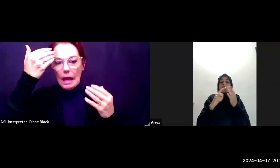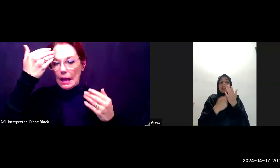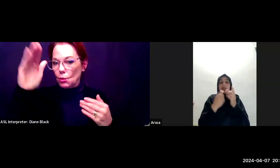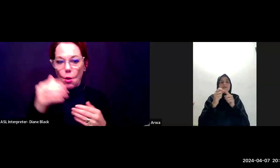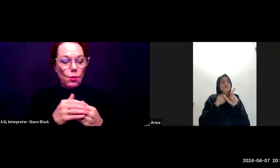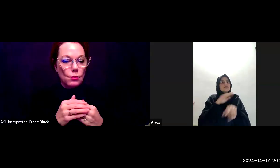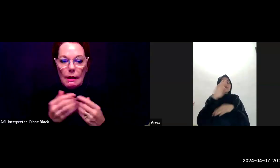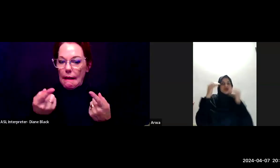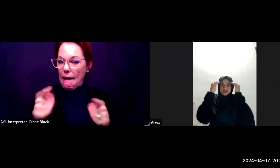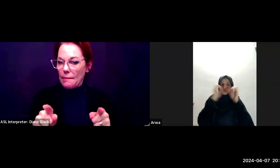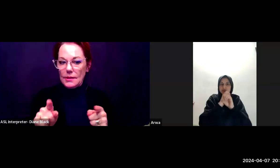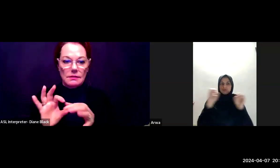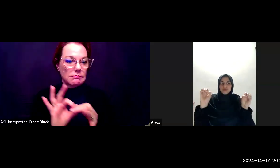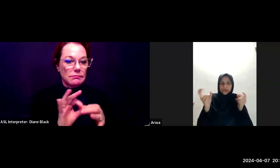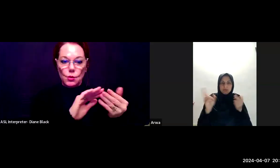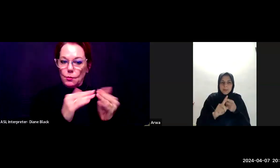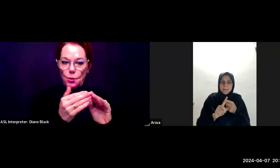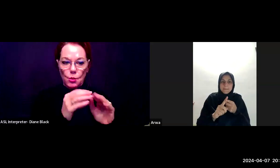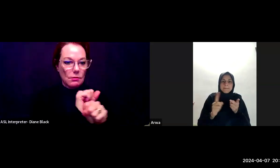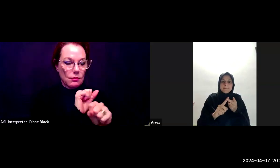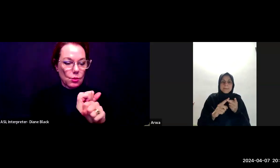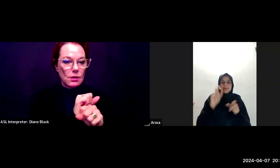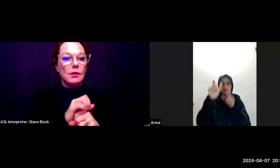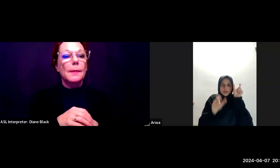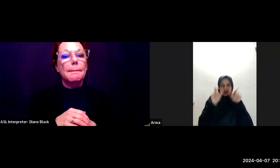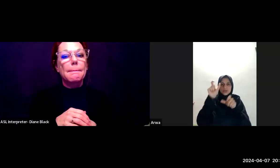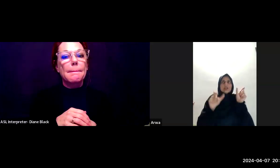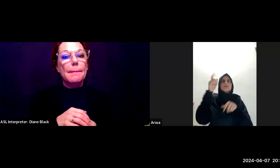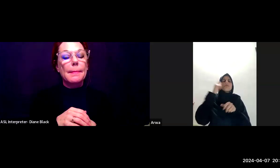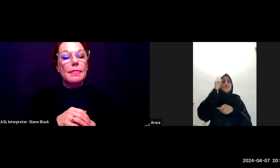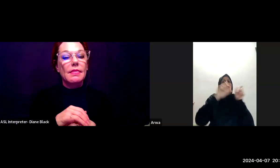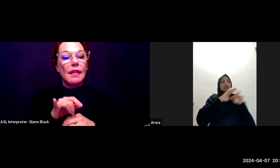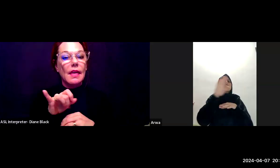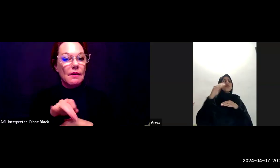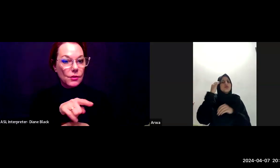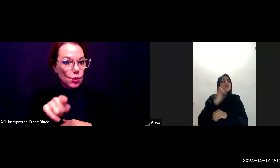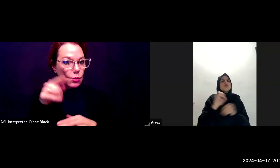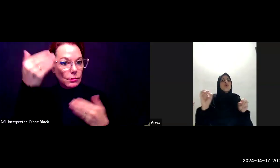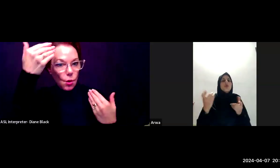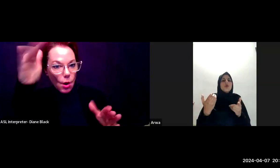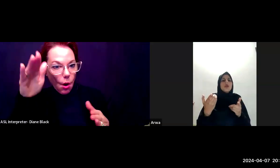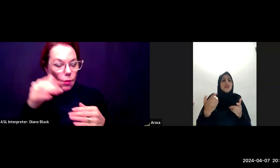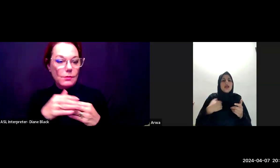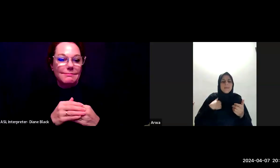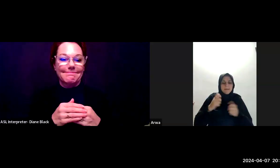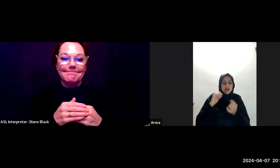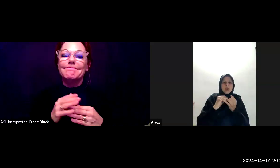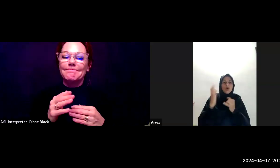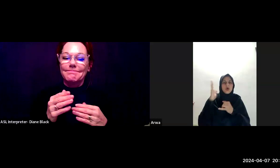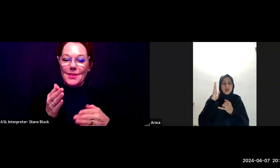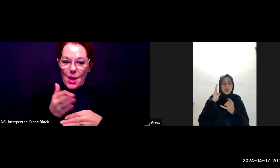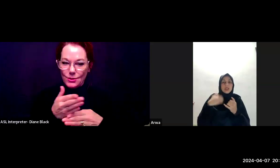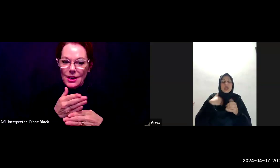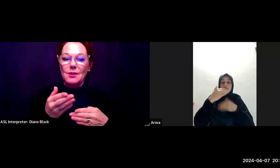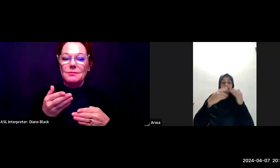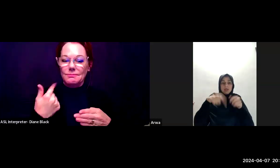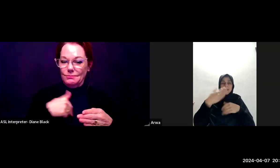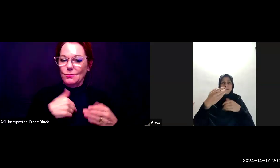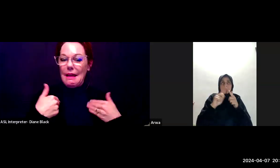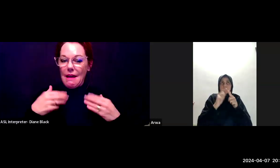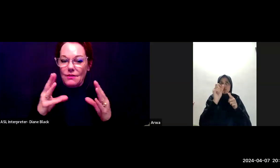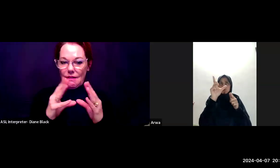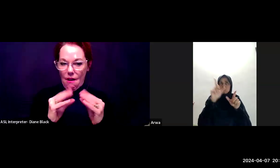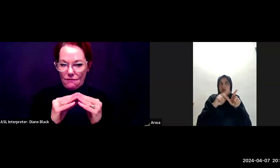in case individuals don't know we are having our conference in July and our research presentations